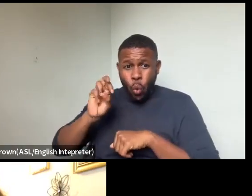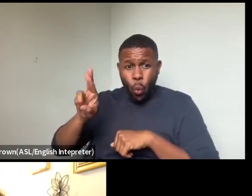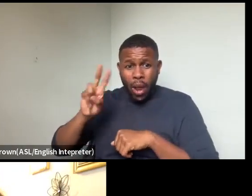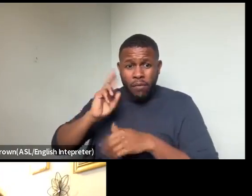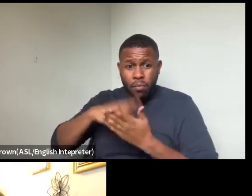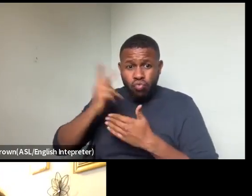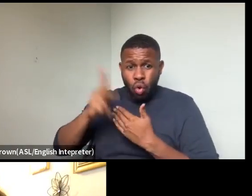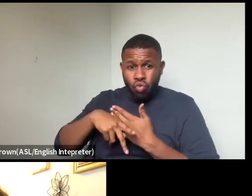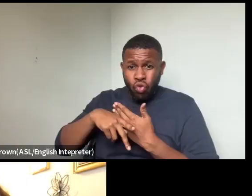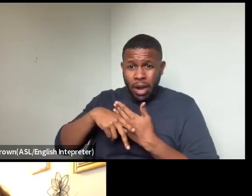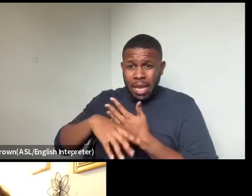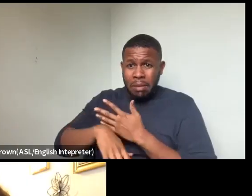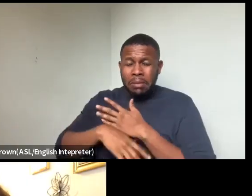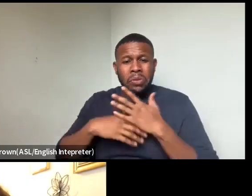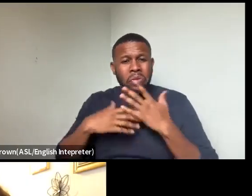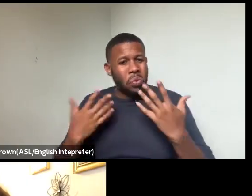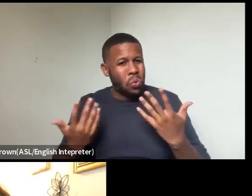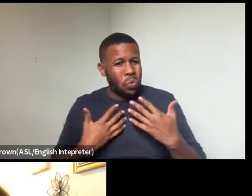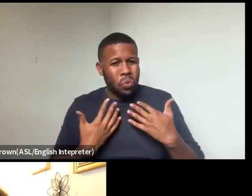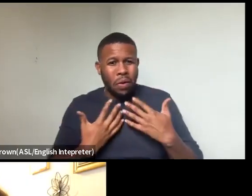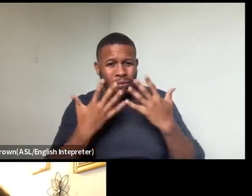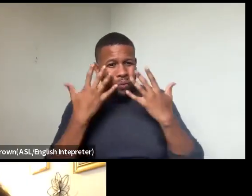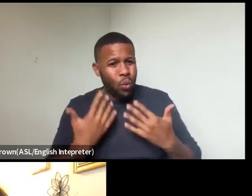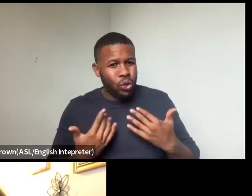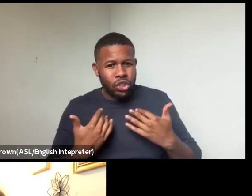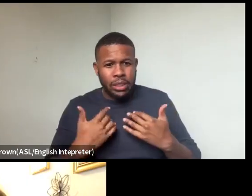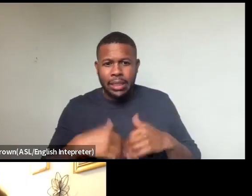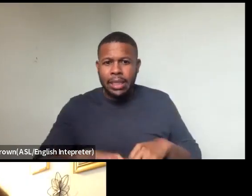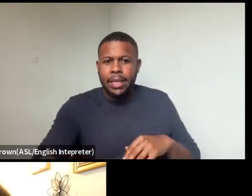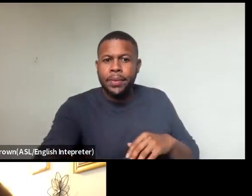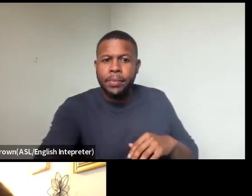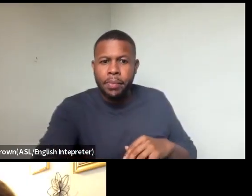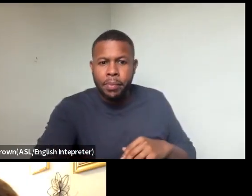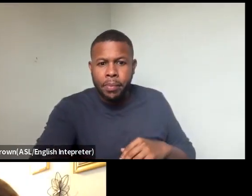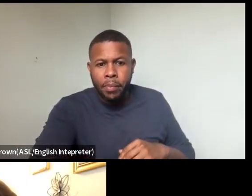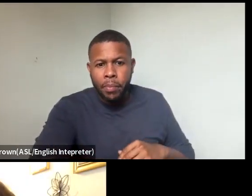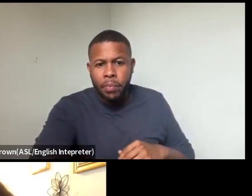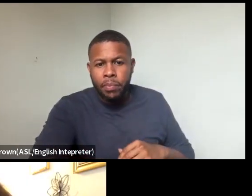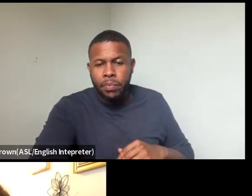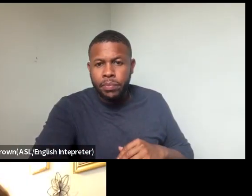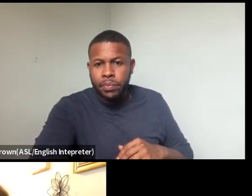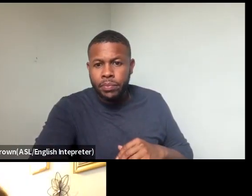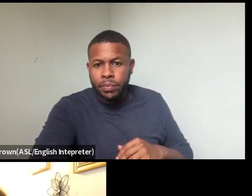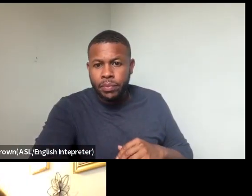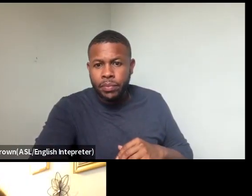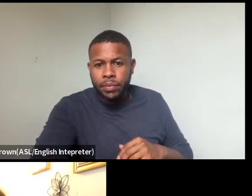to answers. Jennifer Krajewski: We'll give it a shot. CHRISTINE GERMEYER: